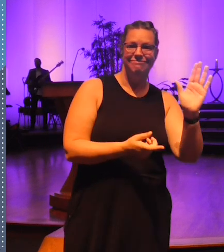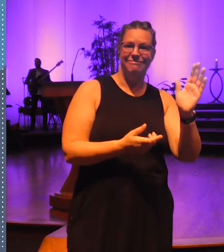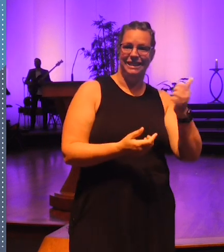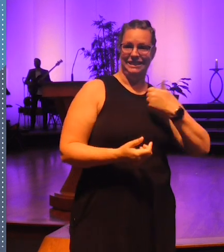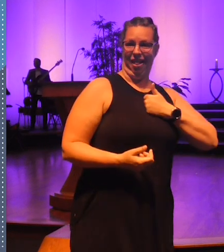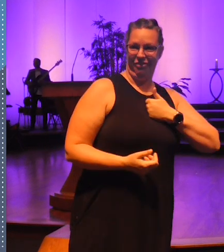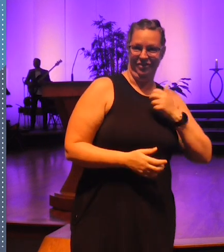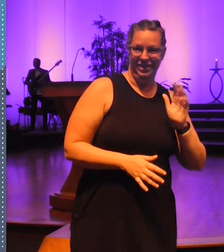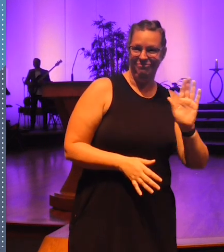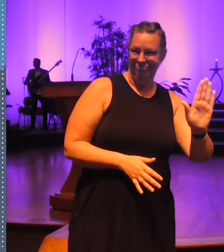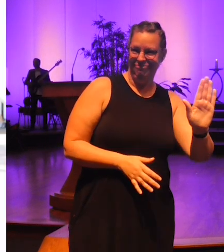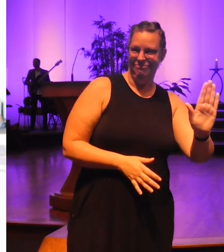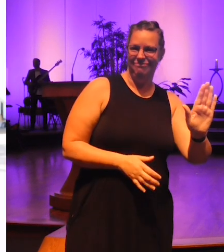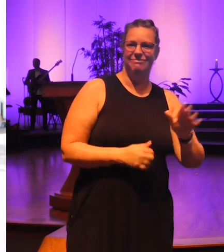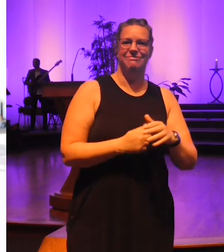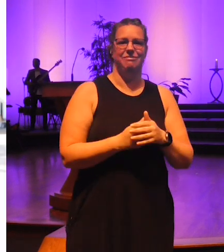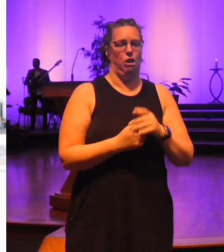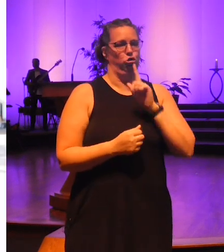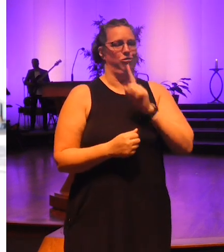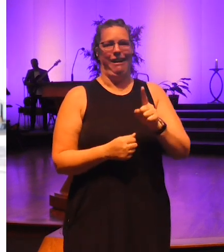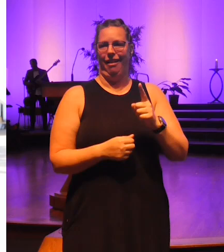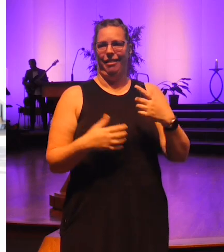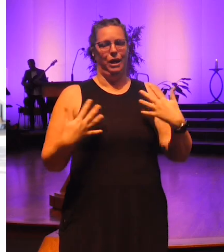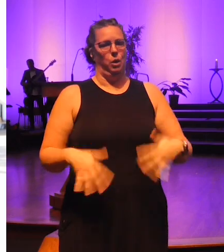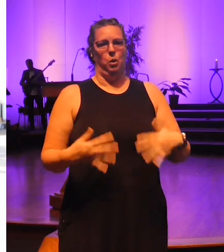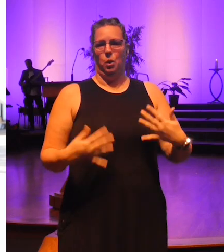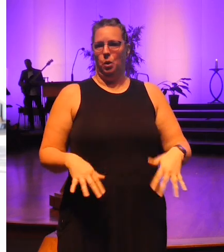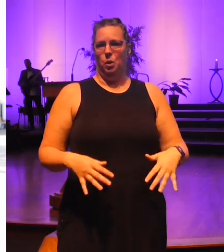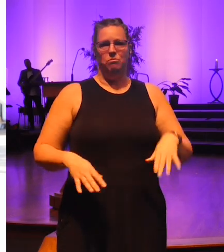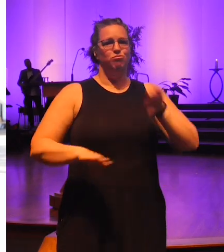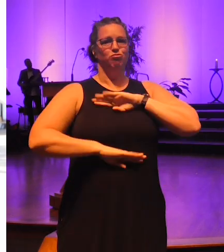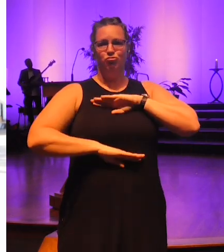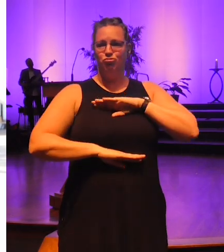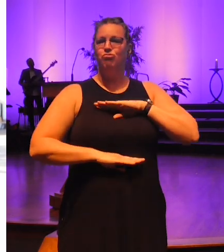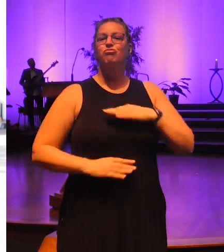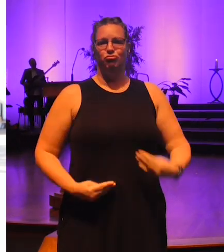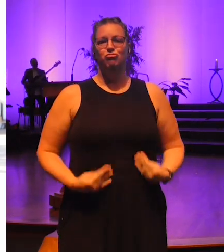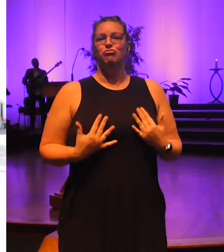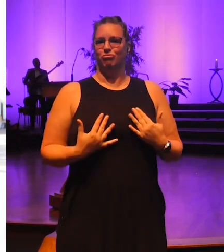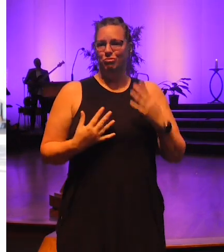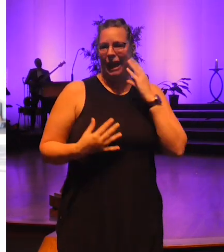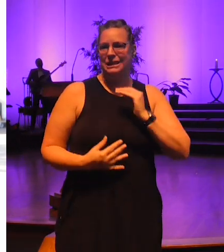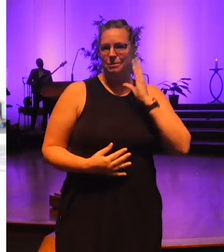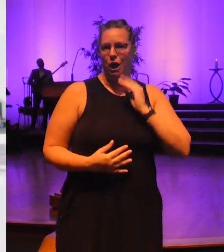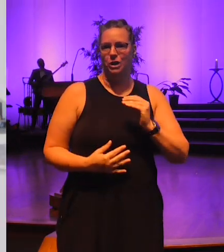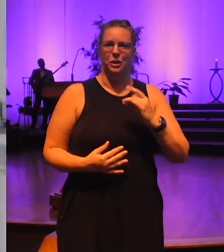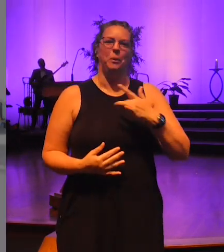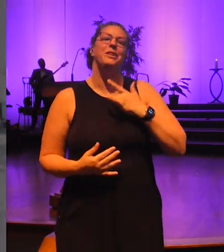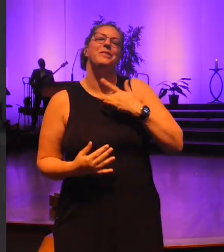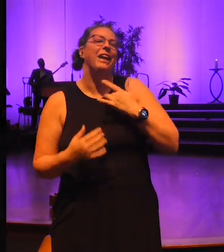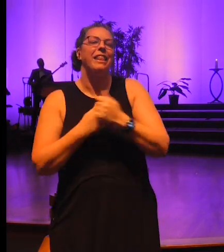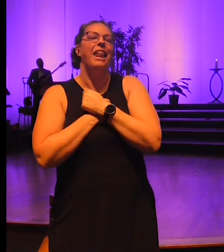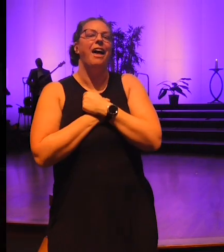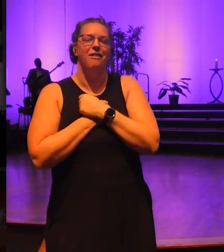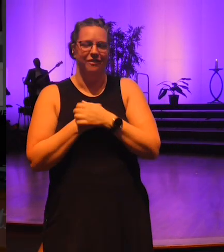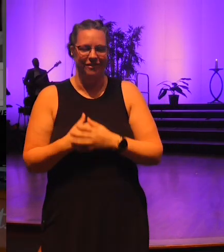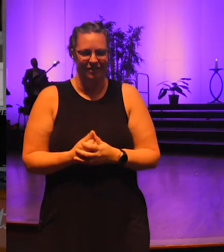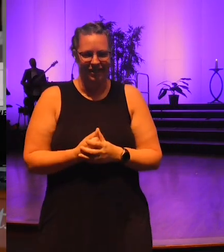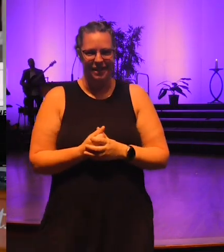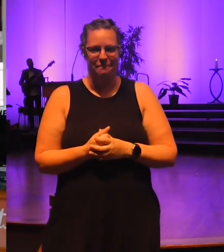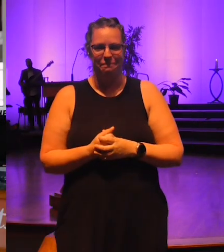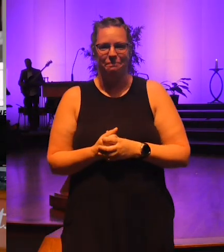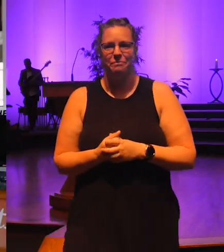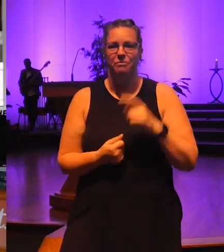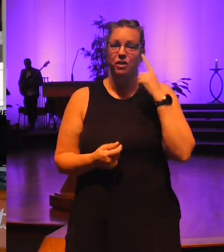selves it's just really a fulfilling experience we feel the love for more information about anything